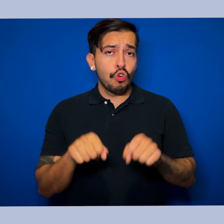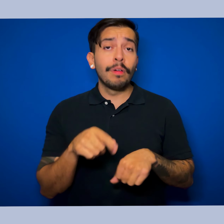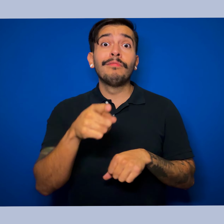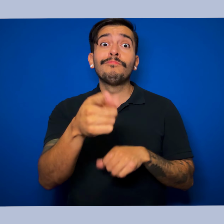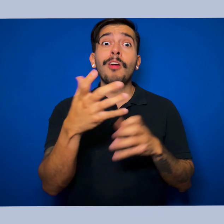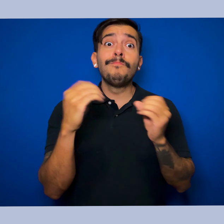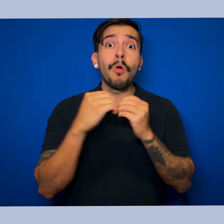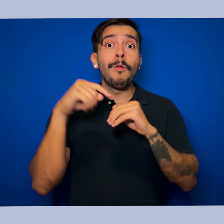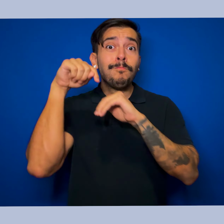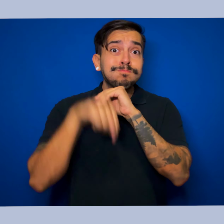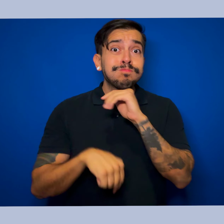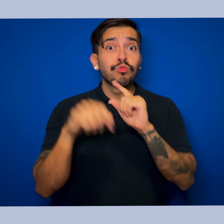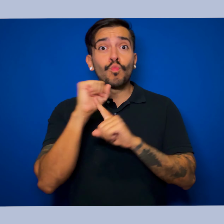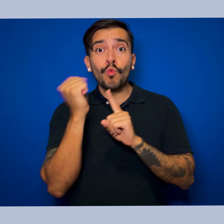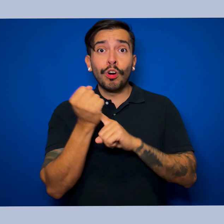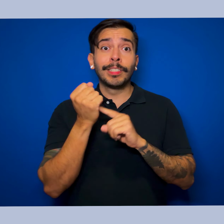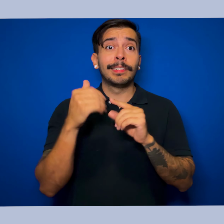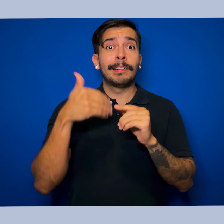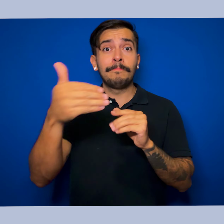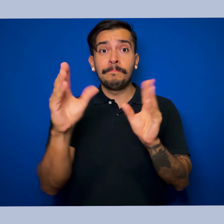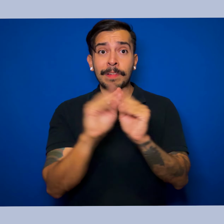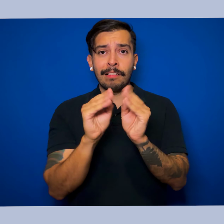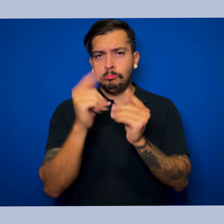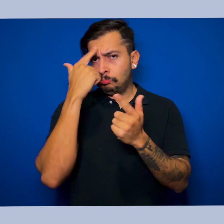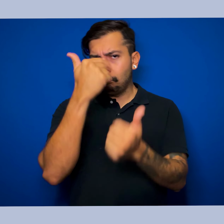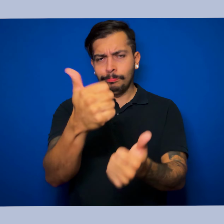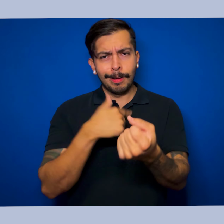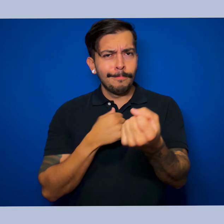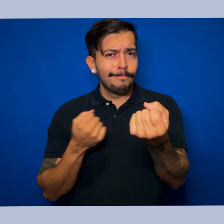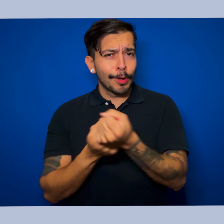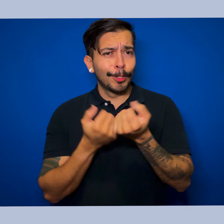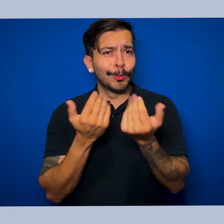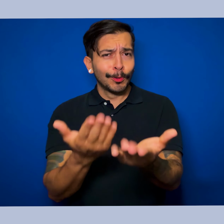If you'd like to share more about the situation at that meeting, I'll support you.